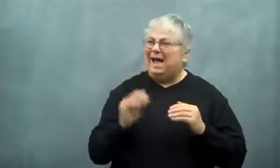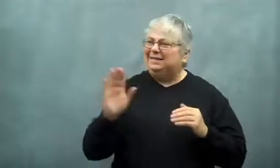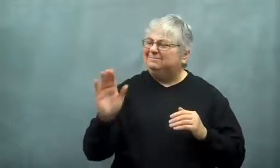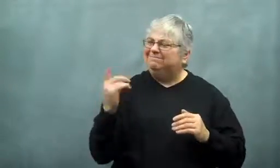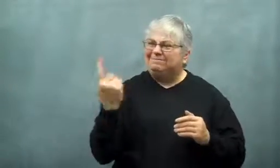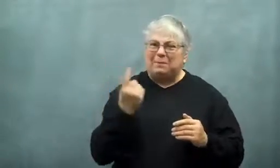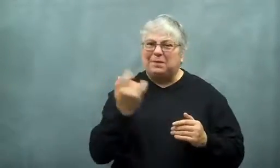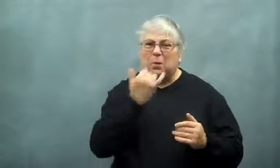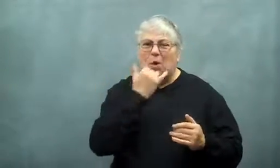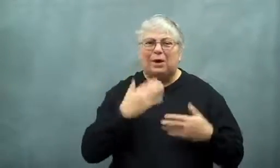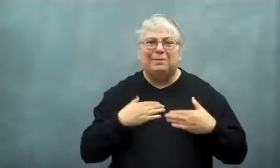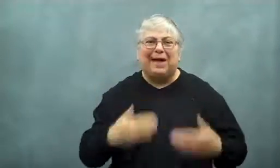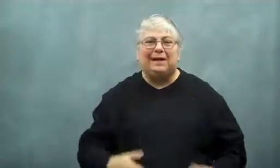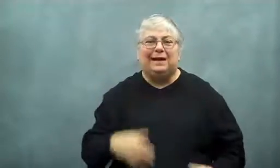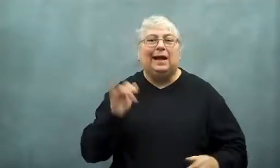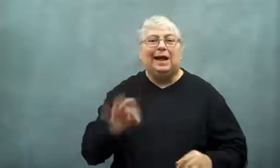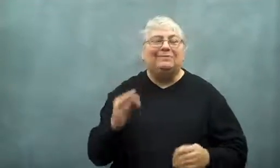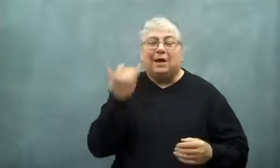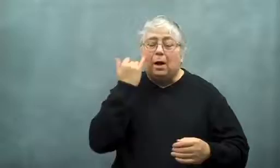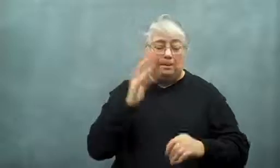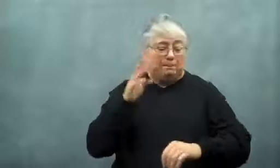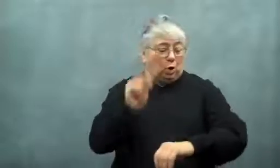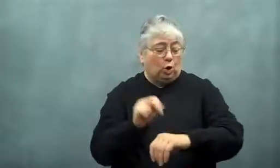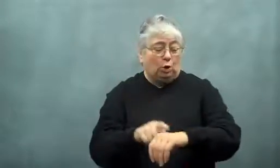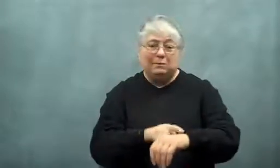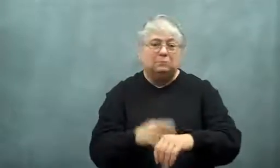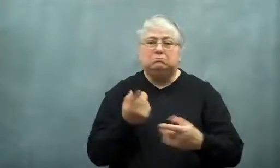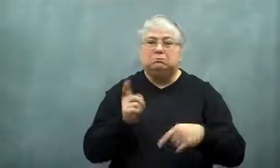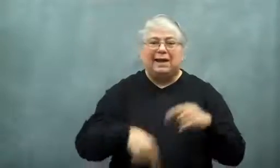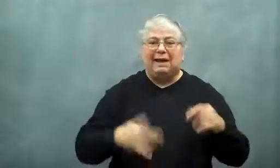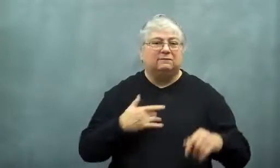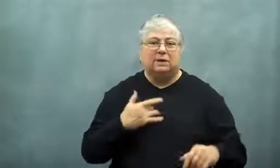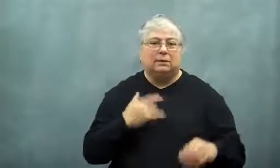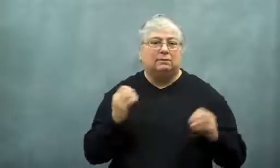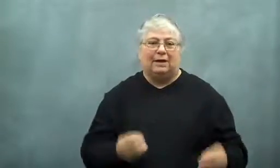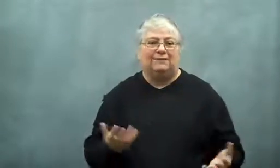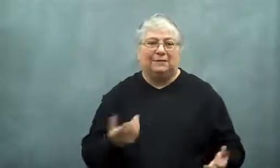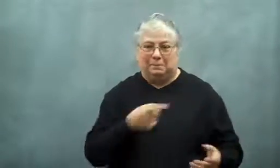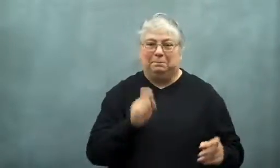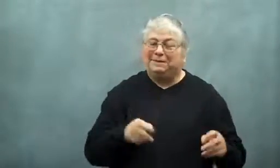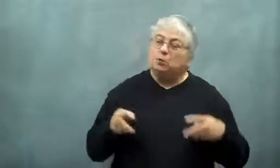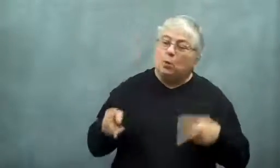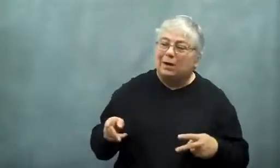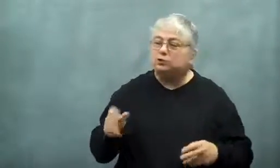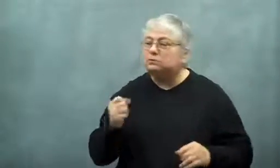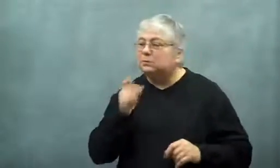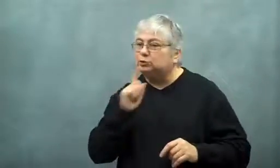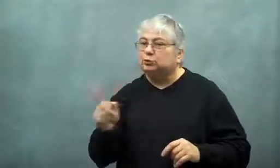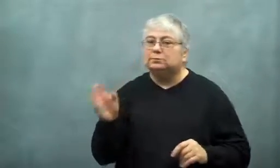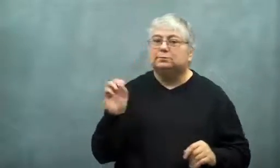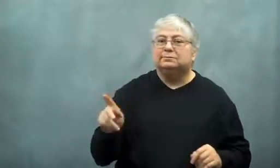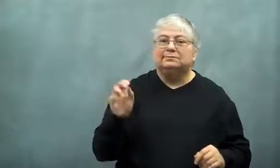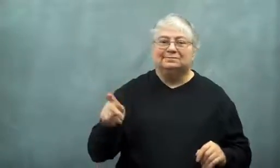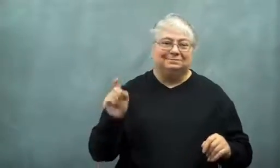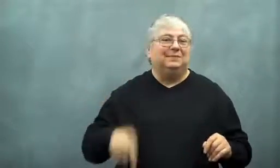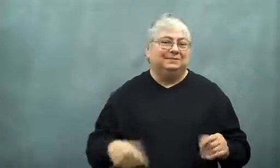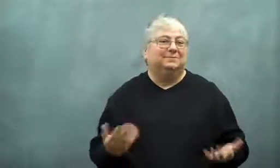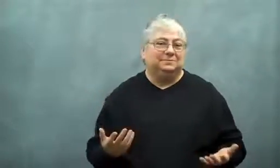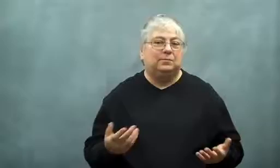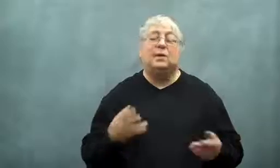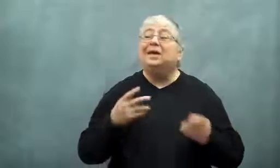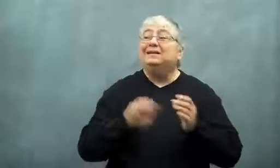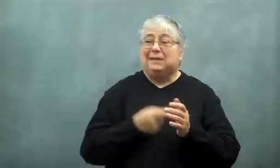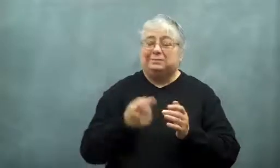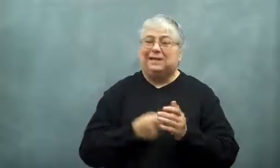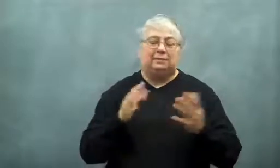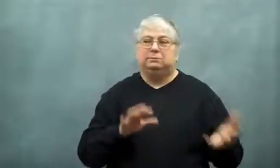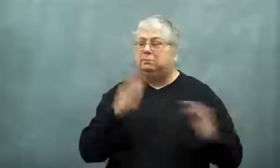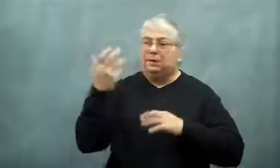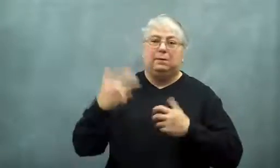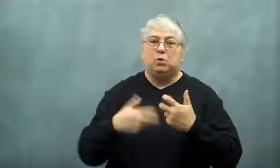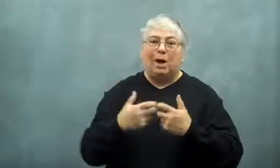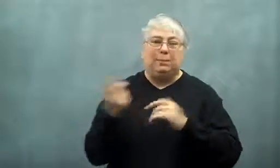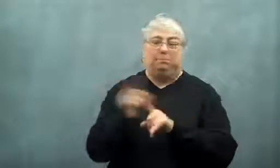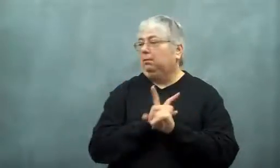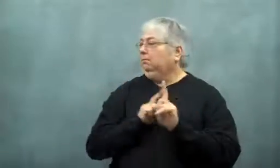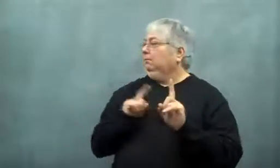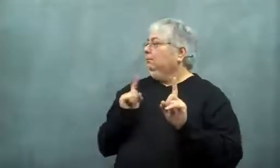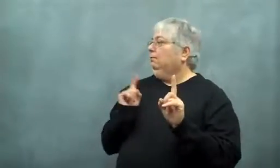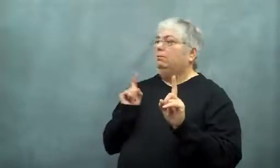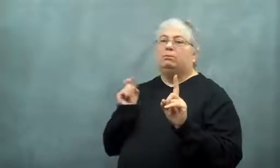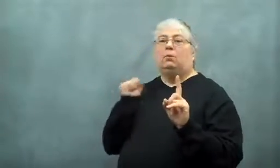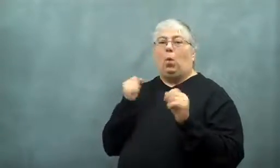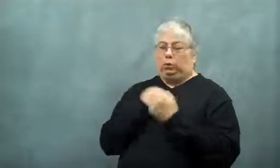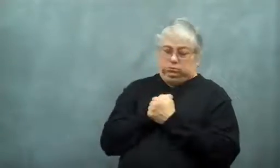He also said he had a physical anomaly, if he was burned, he wouldn't feel it.